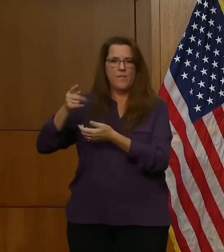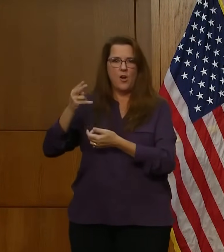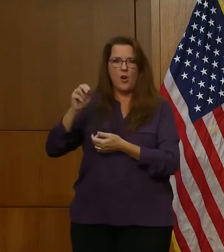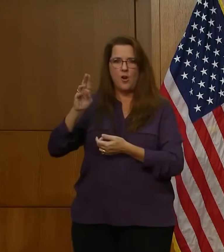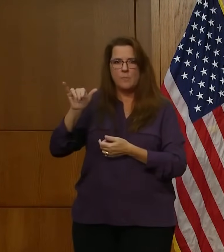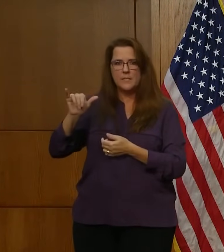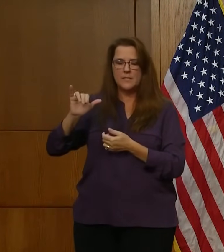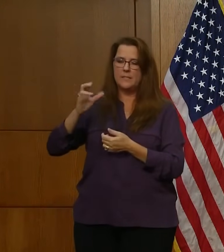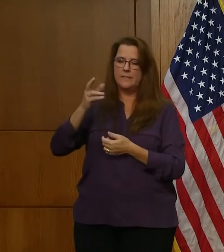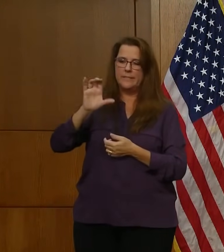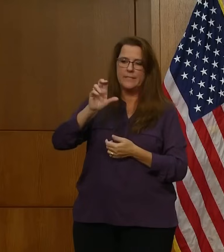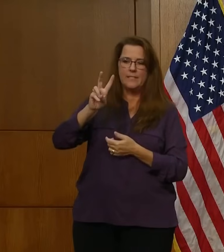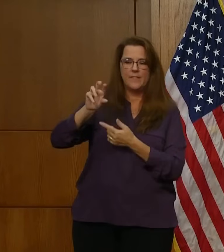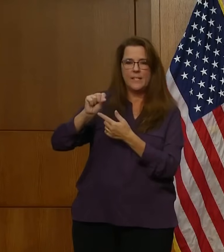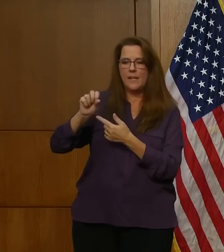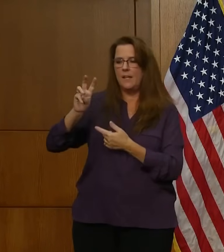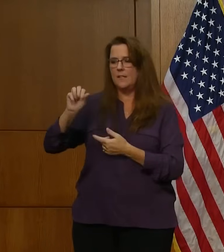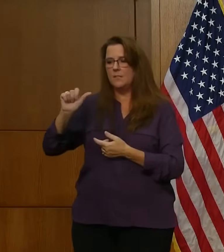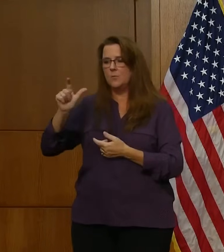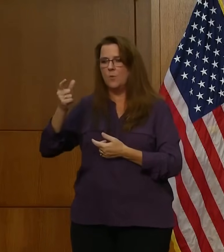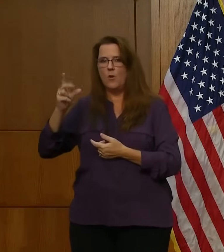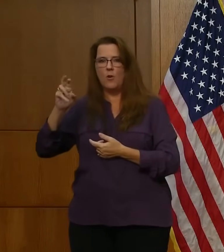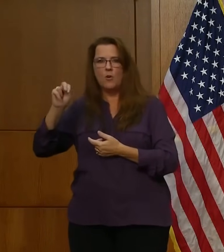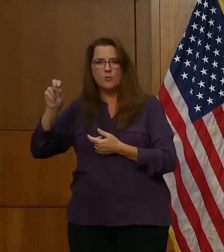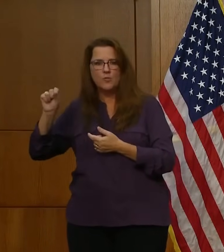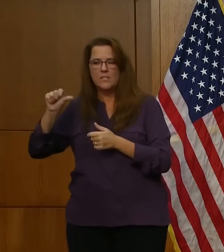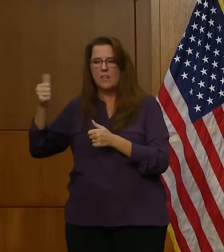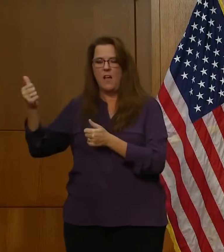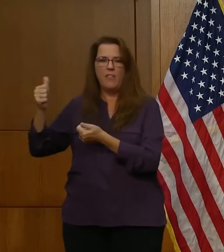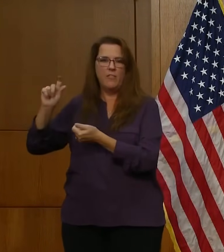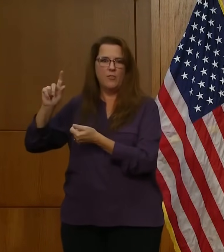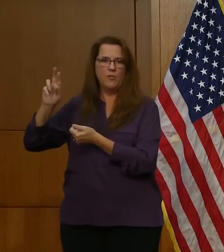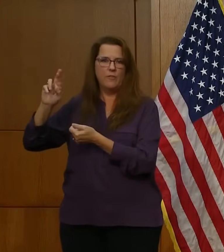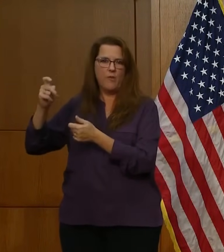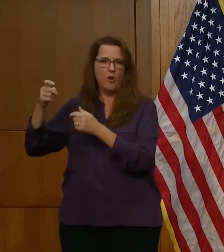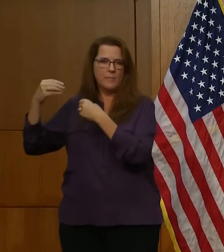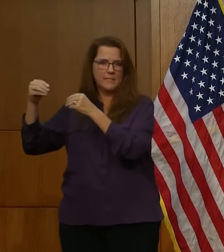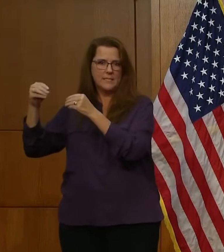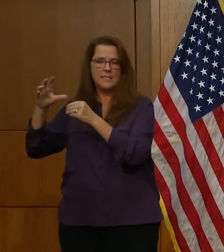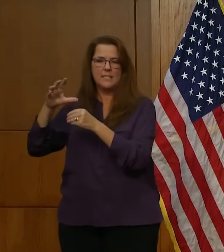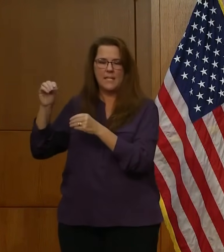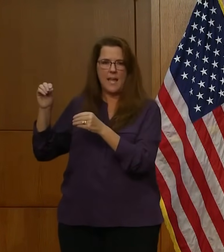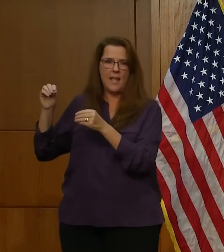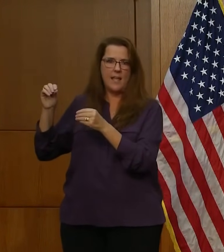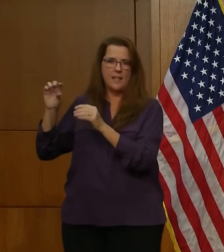PARTNERED WITH PHARMACY CHANGE CHAIN CVS AND WALGREENS, AS WELL AS OTHER PHARMACIES AND